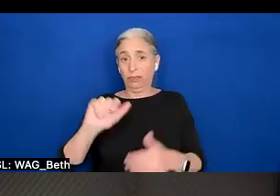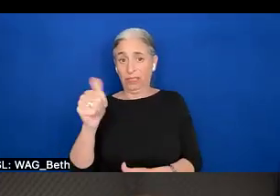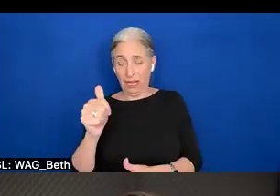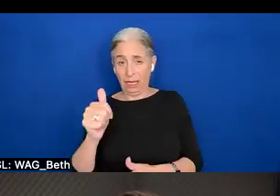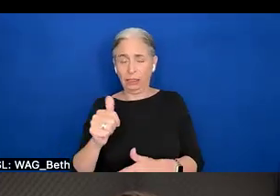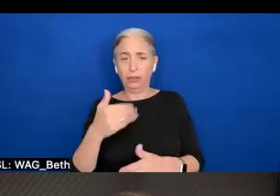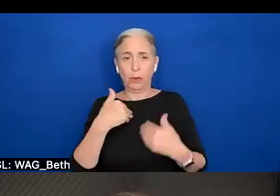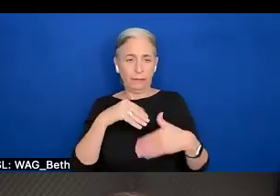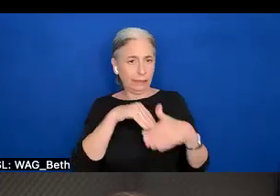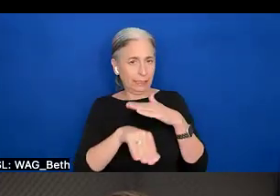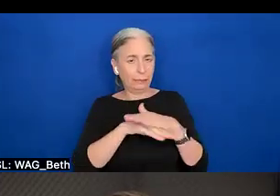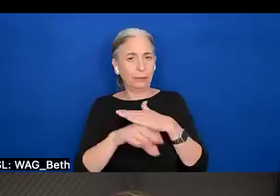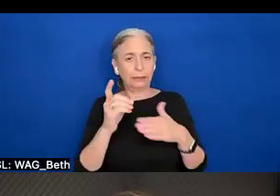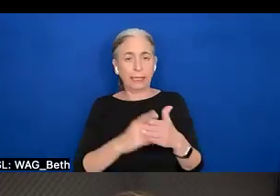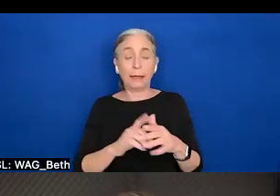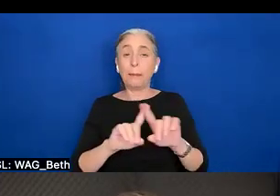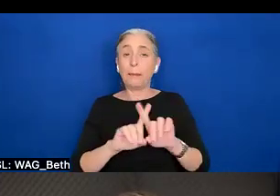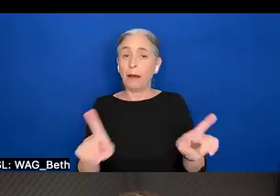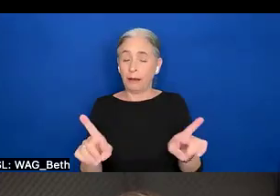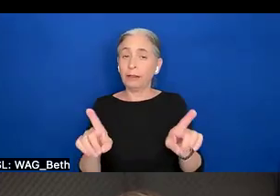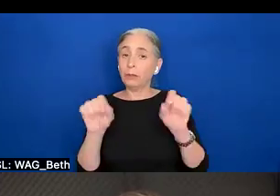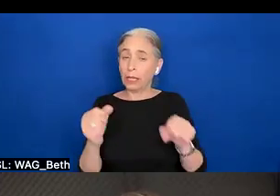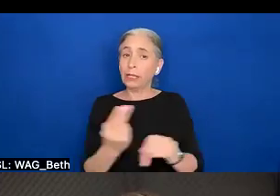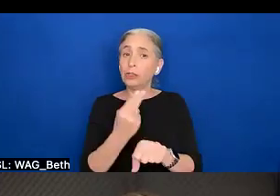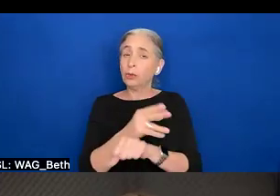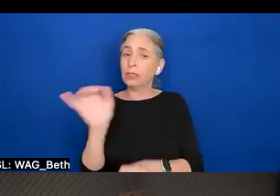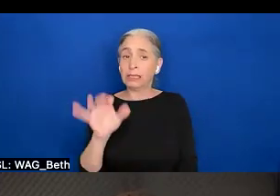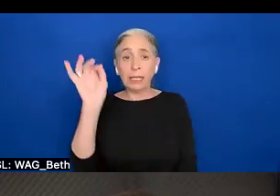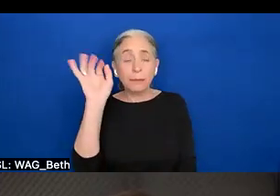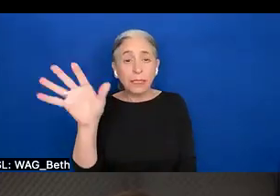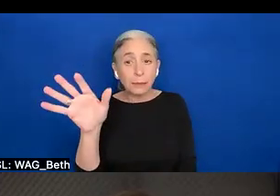InDesign, but I have to mention that you can use the